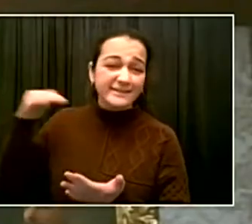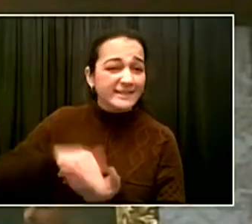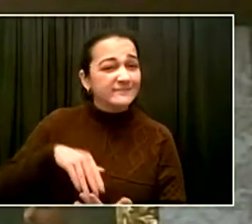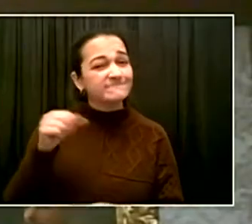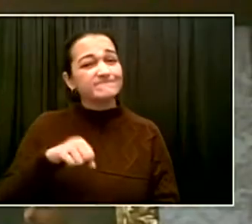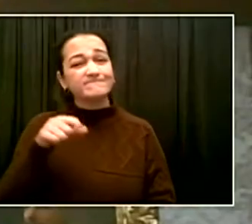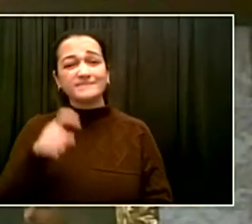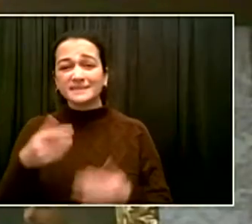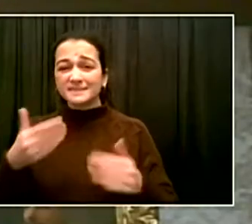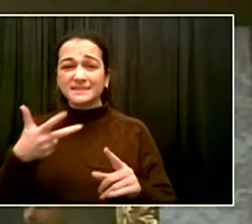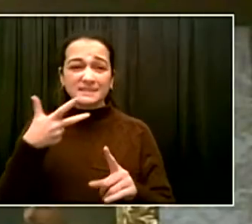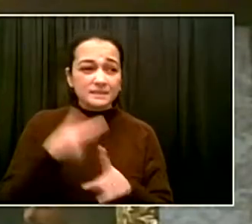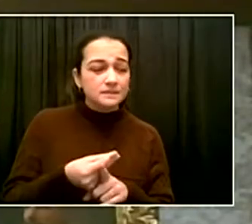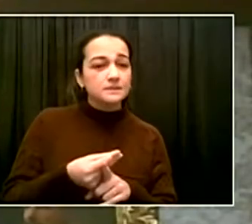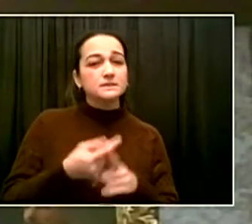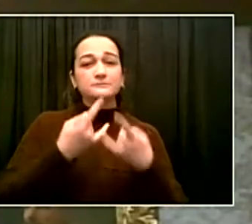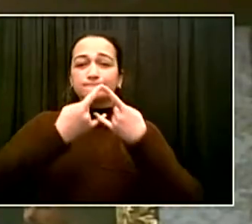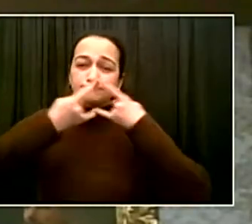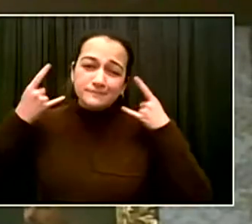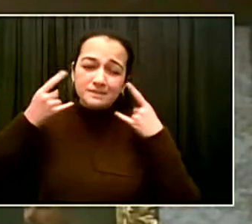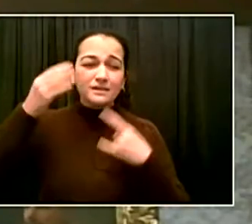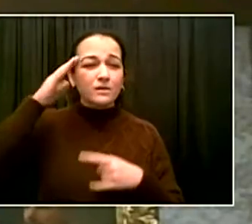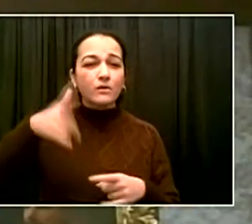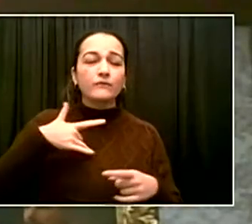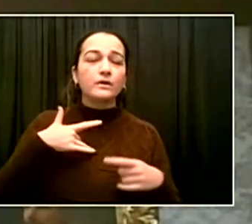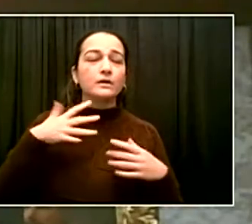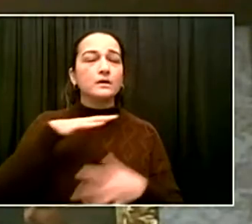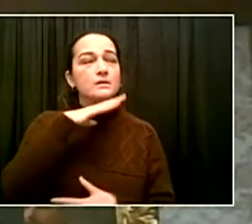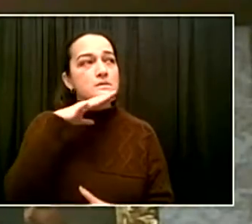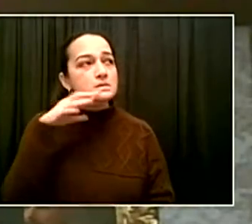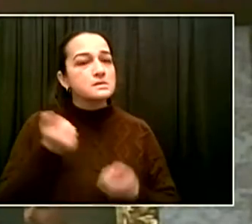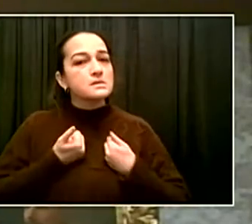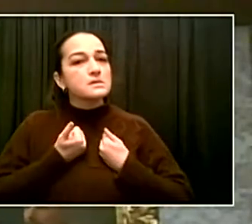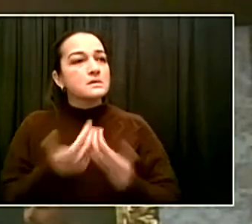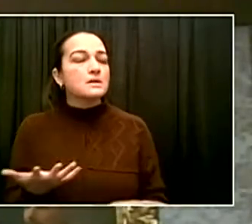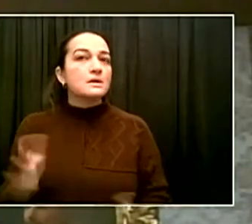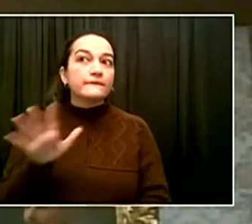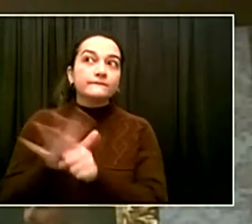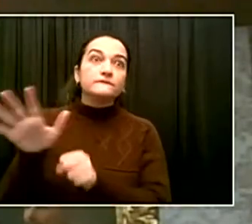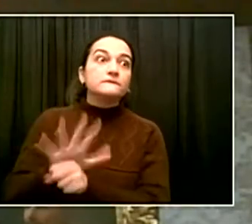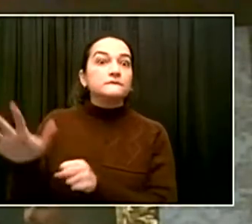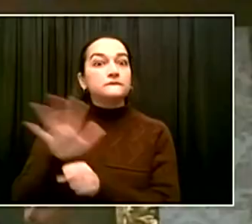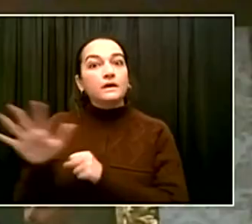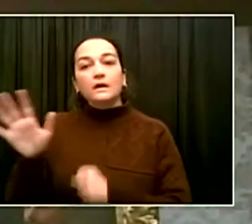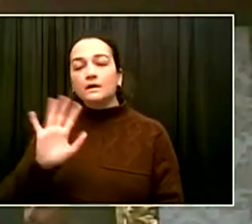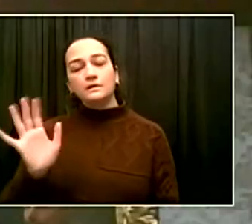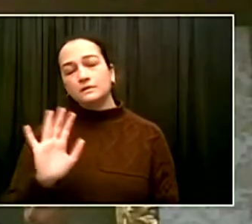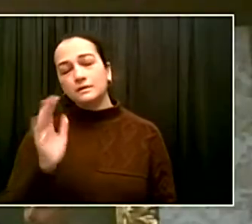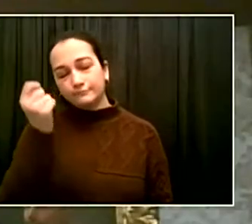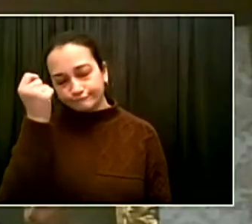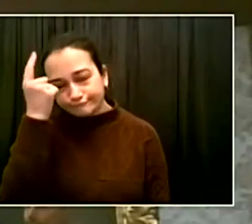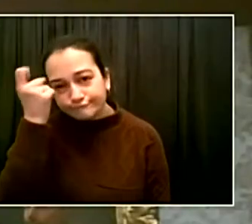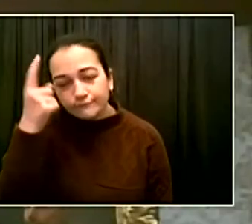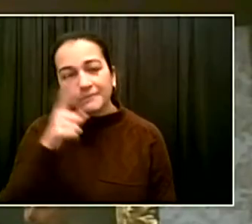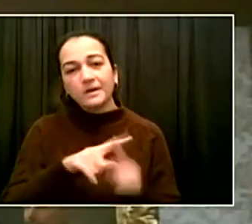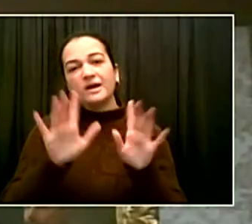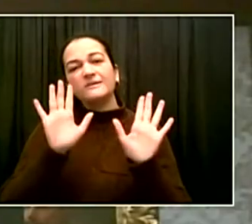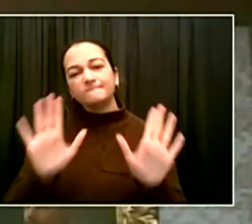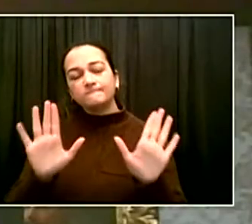I KNOW YOU'RE TIRED. YOU WANT TO RETURN TO NORMALCY. YOU WANT THE CITY BACK.